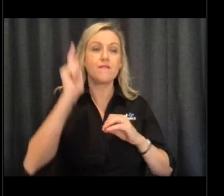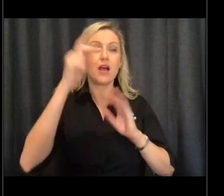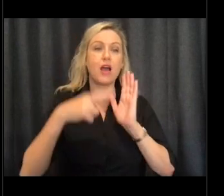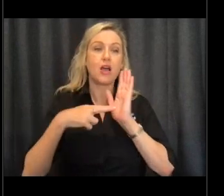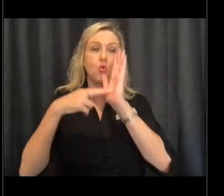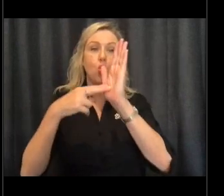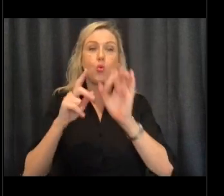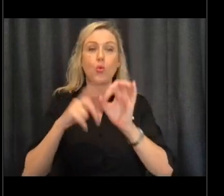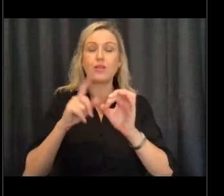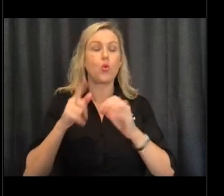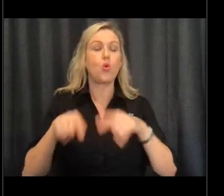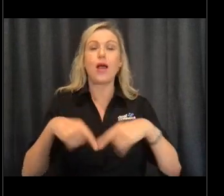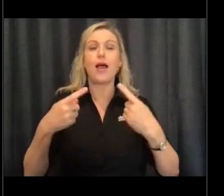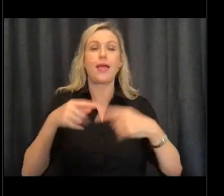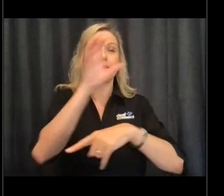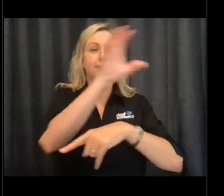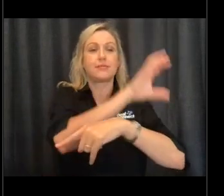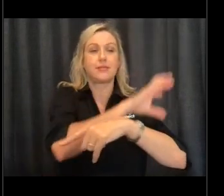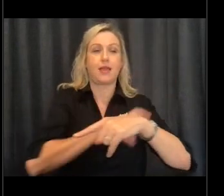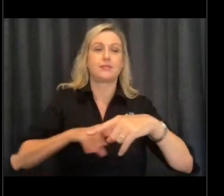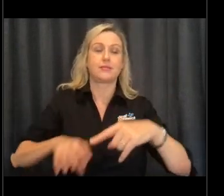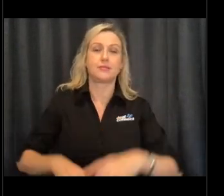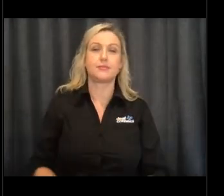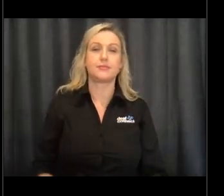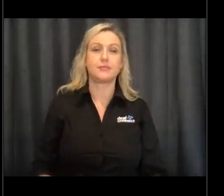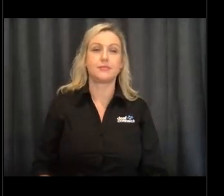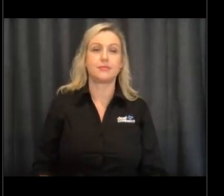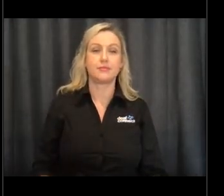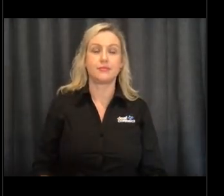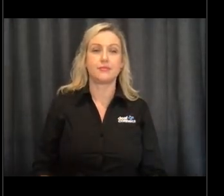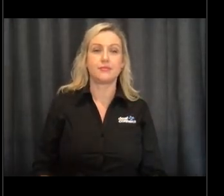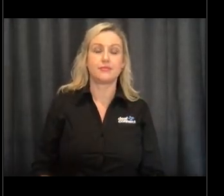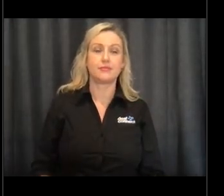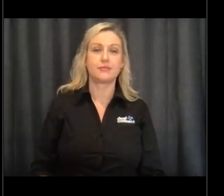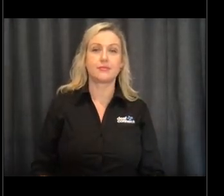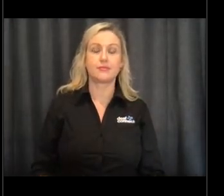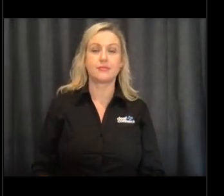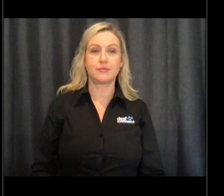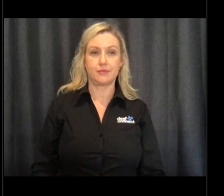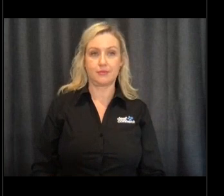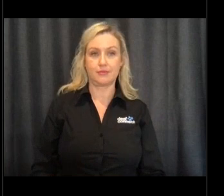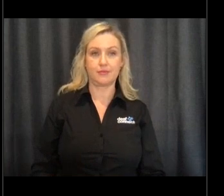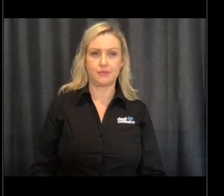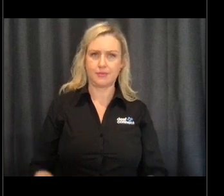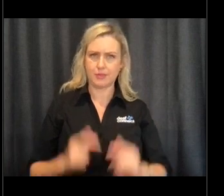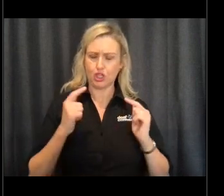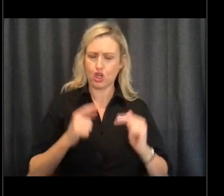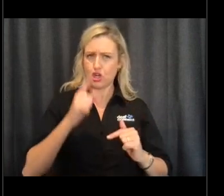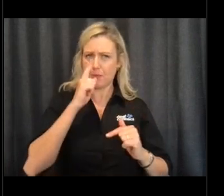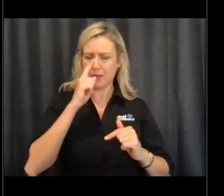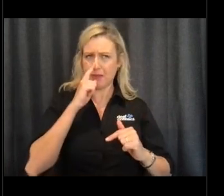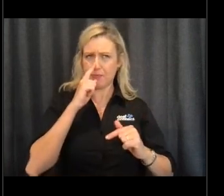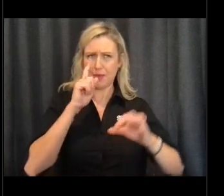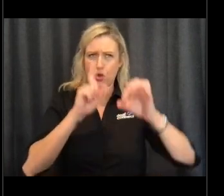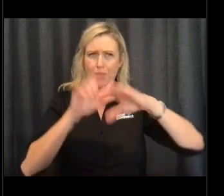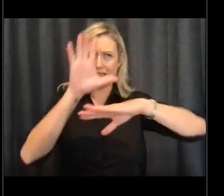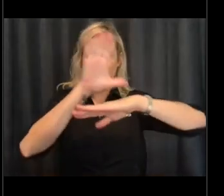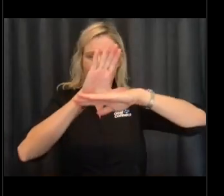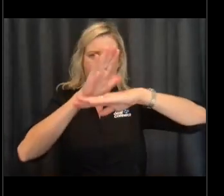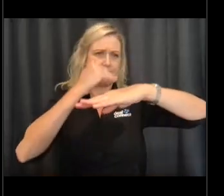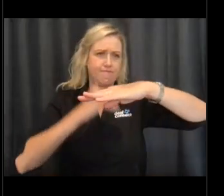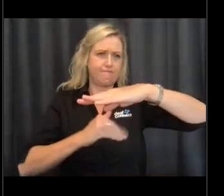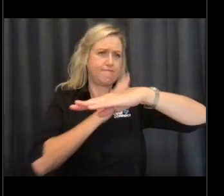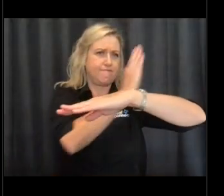I can see we've got a big jump of people from outside of QLD today and so, Paul, do you